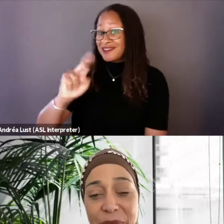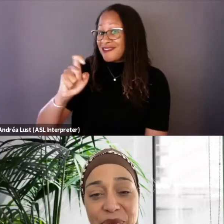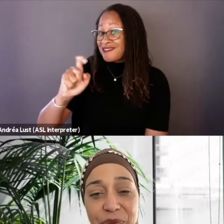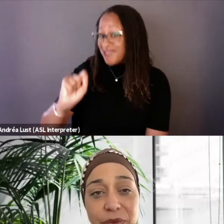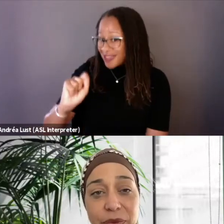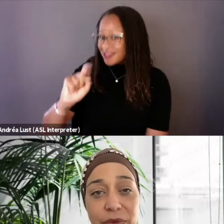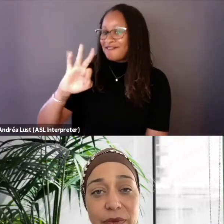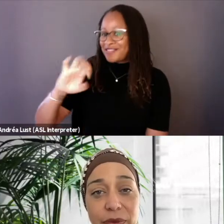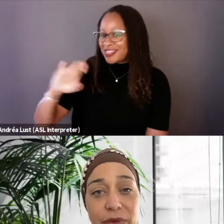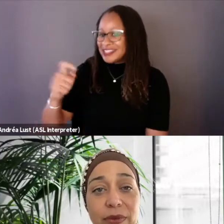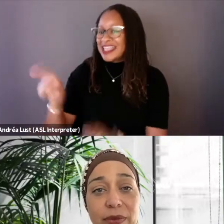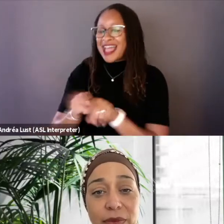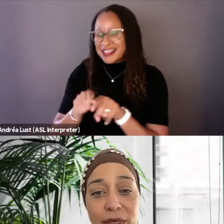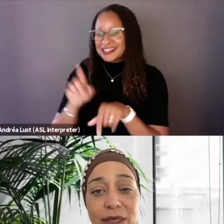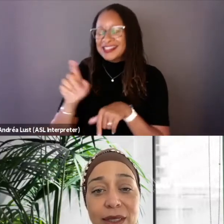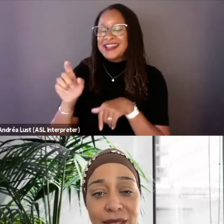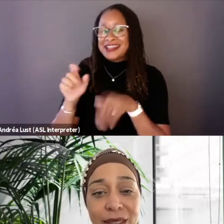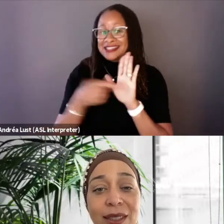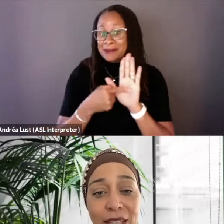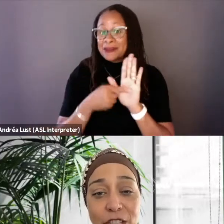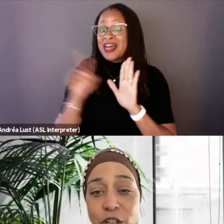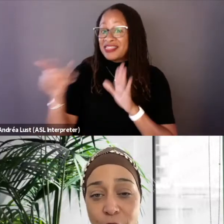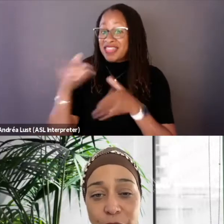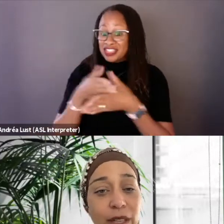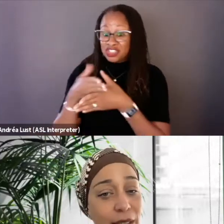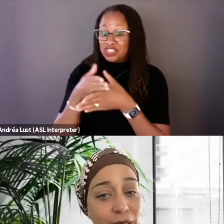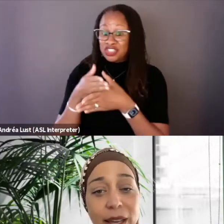They shared our desire, yes.